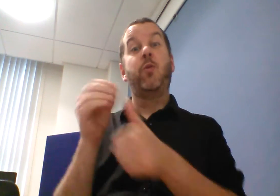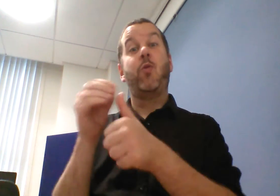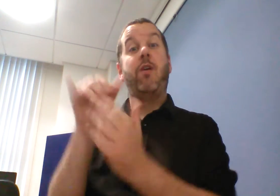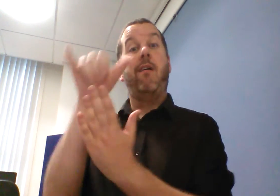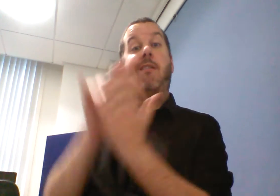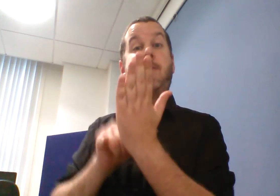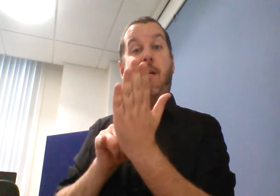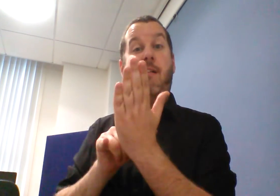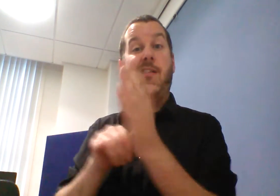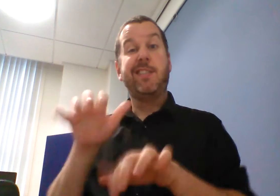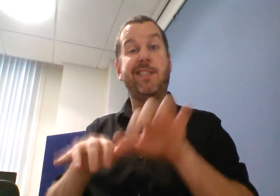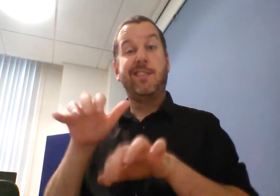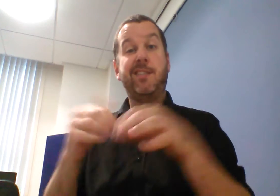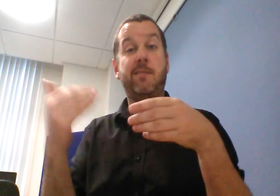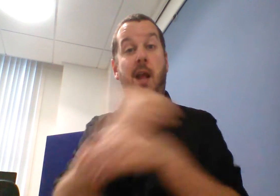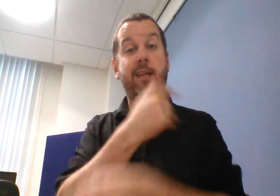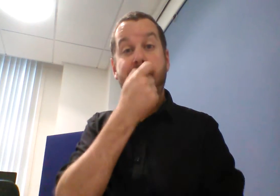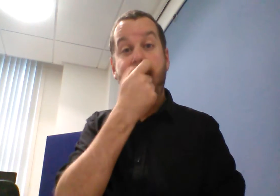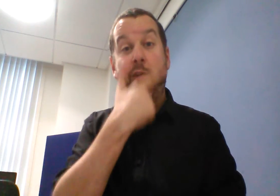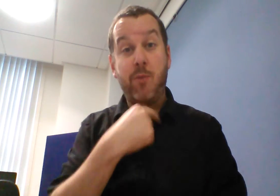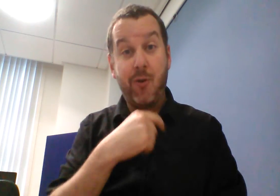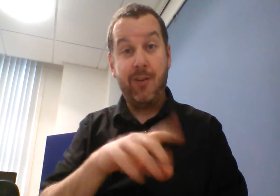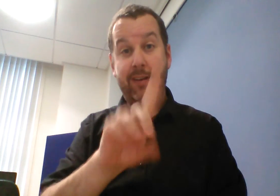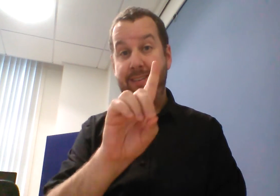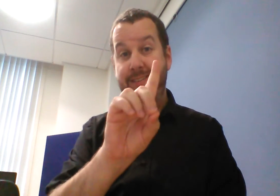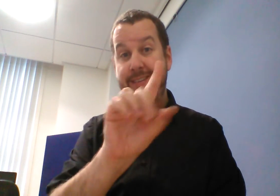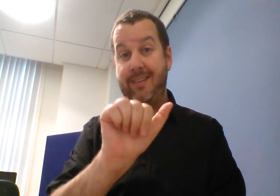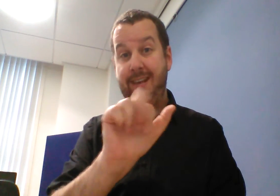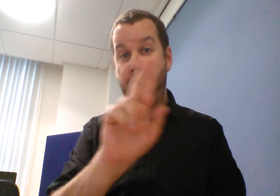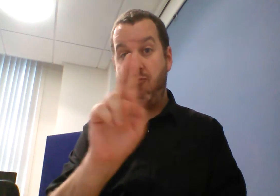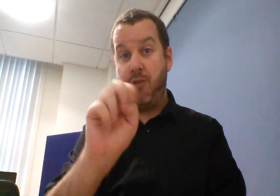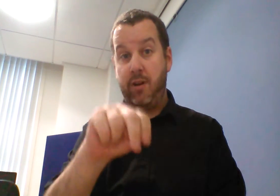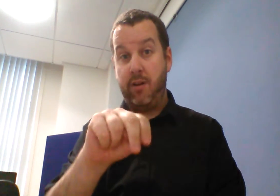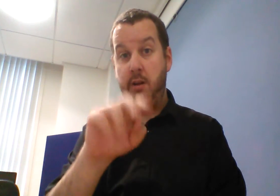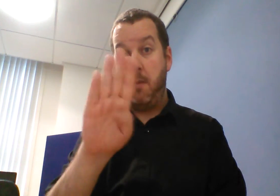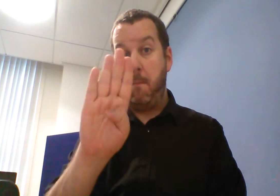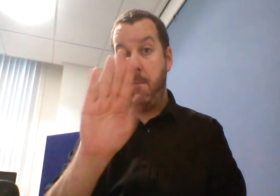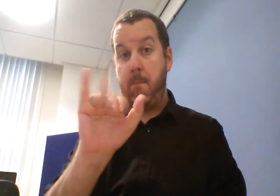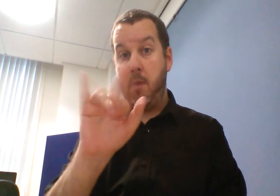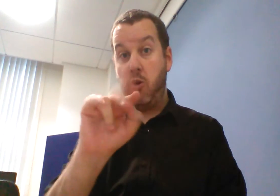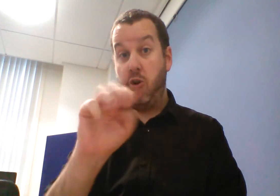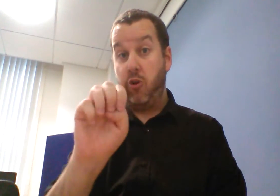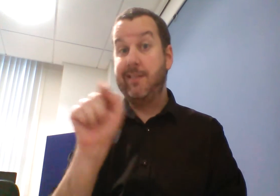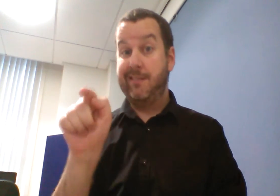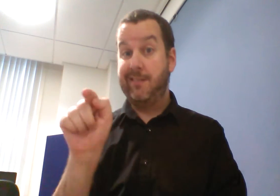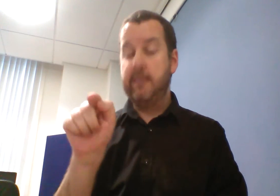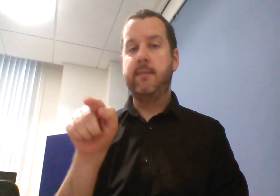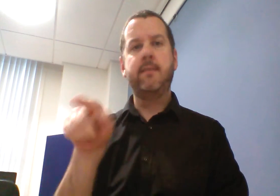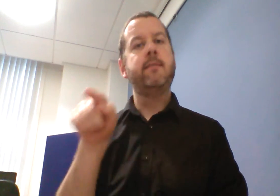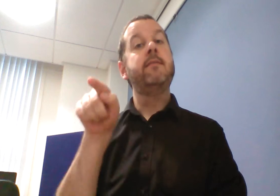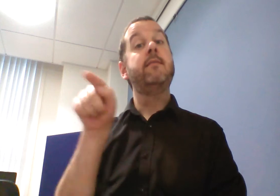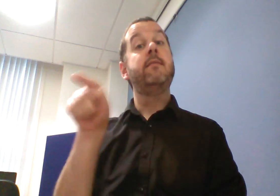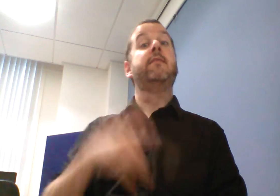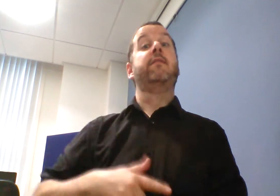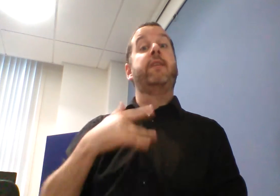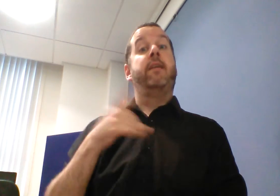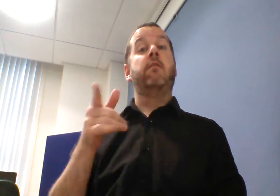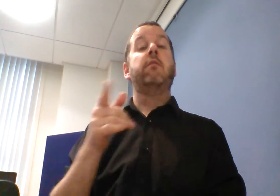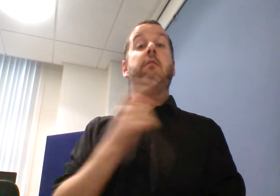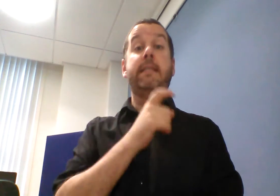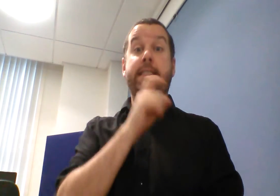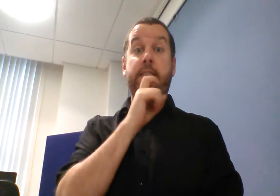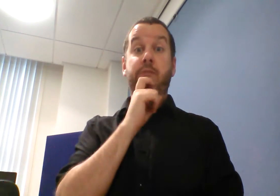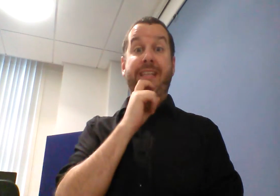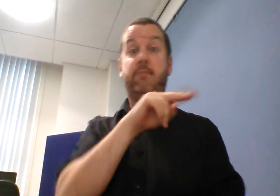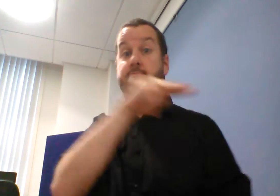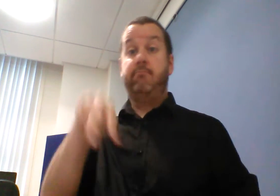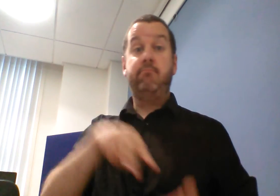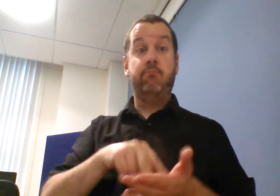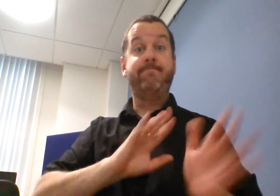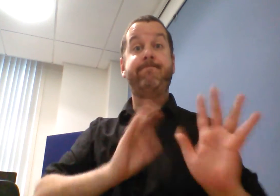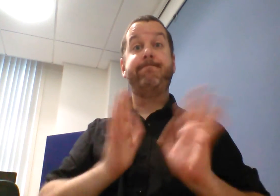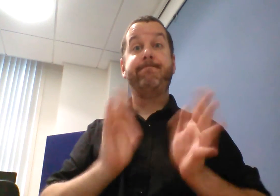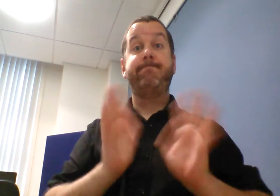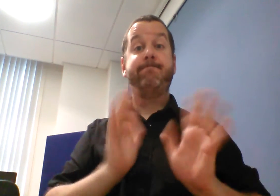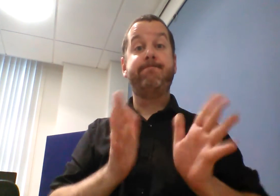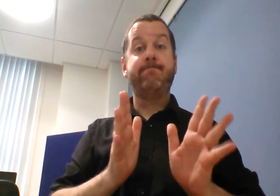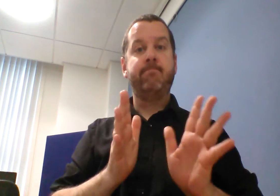There's another online article, by Darren Byrne, who says that hearing people who present in ISL